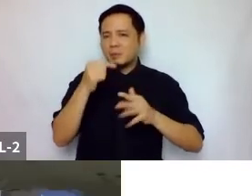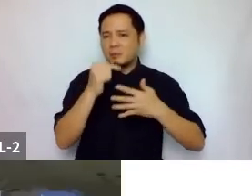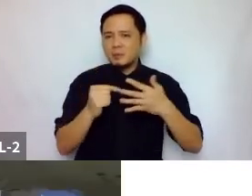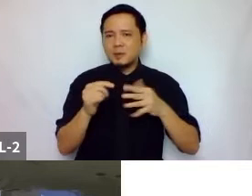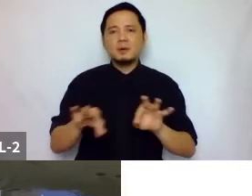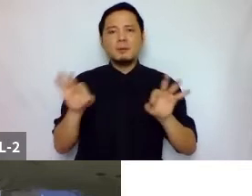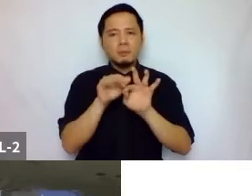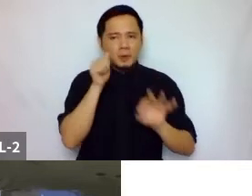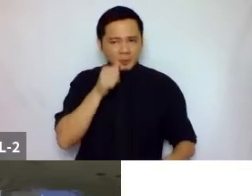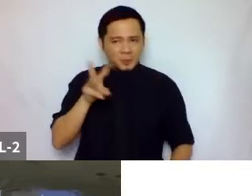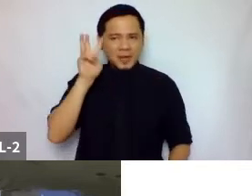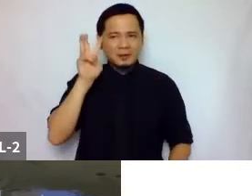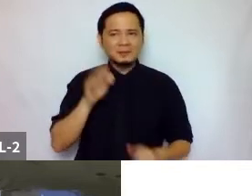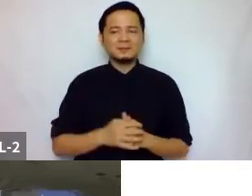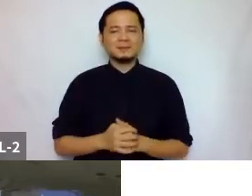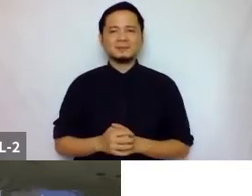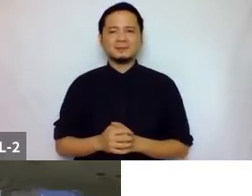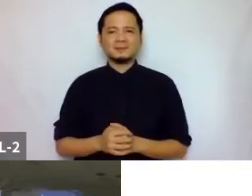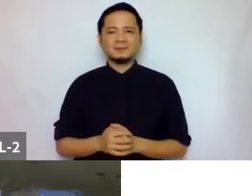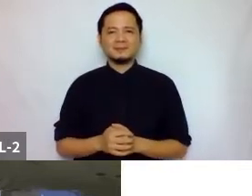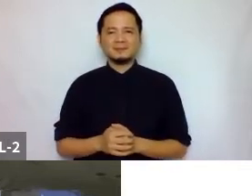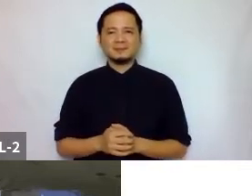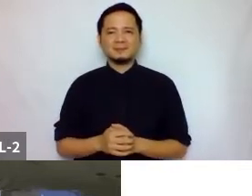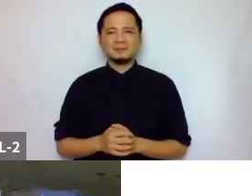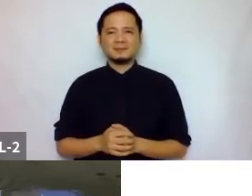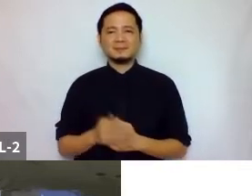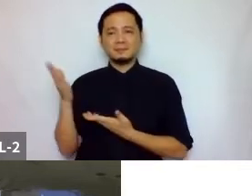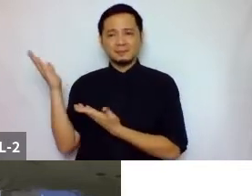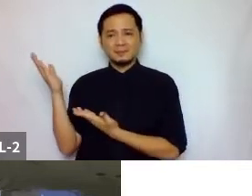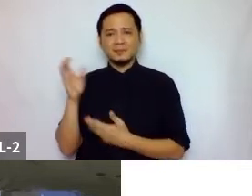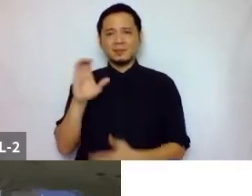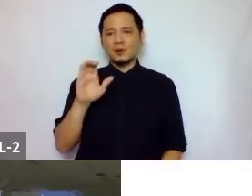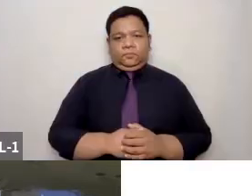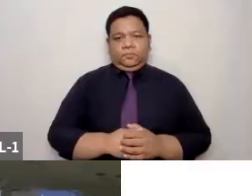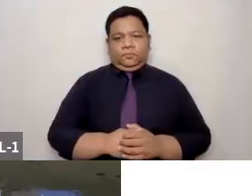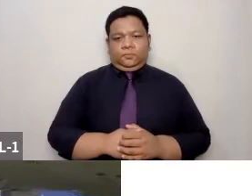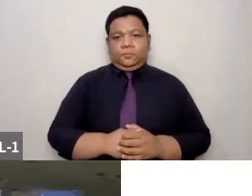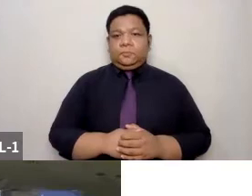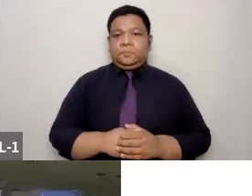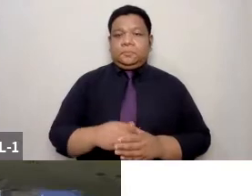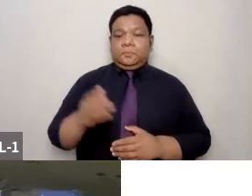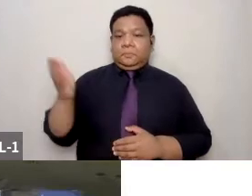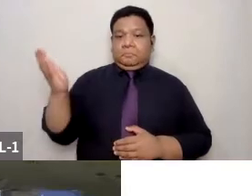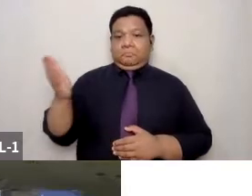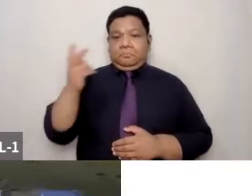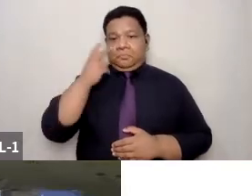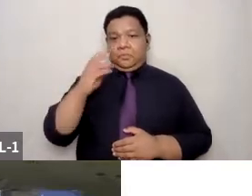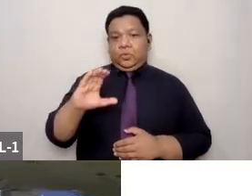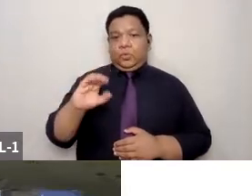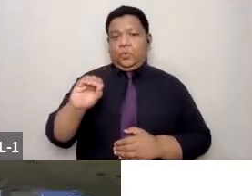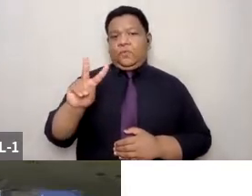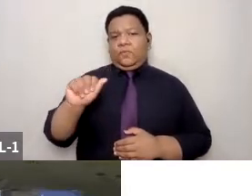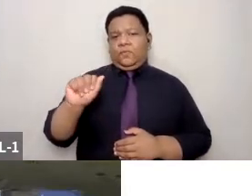So this is about Covax so COVID-19 Vaccines Global Access. What is this Covax?